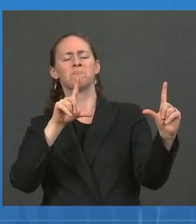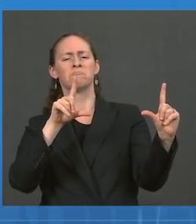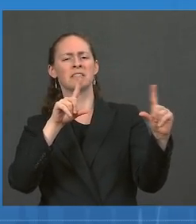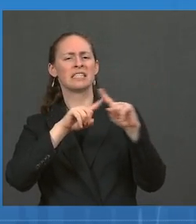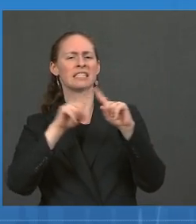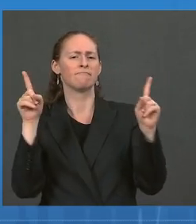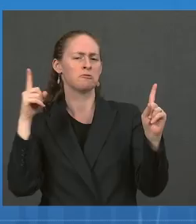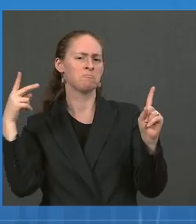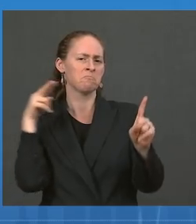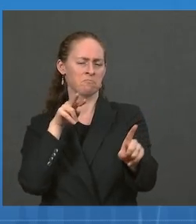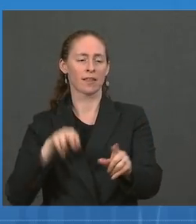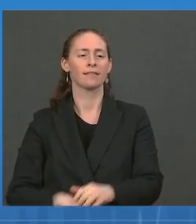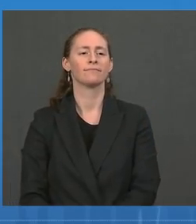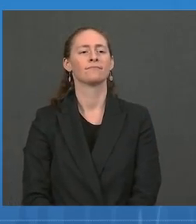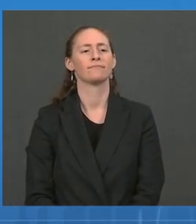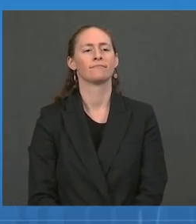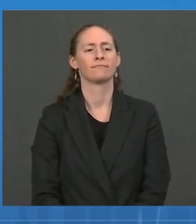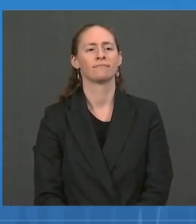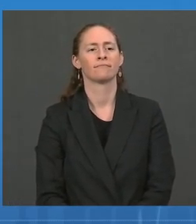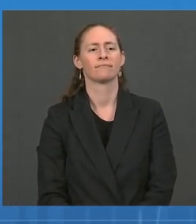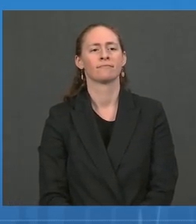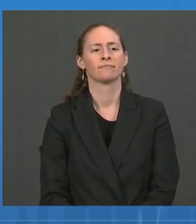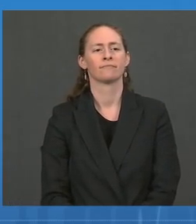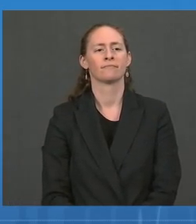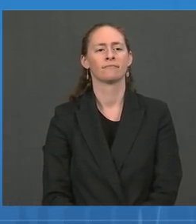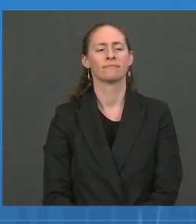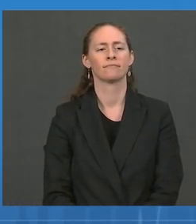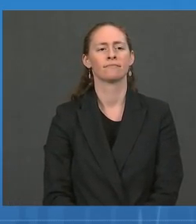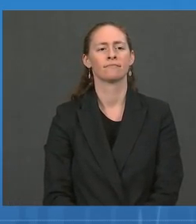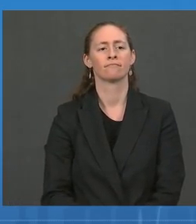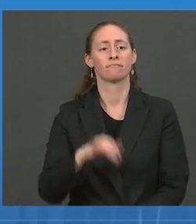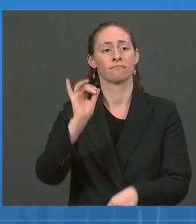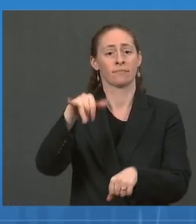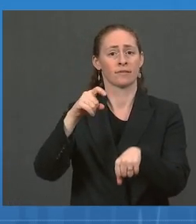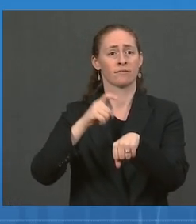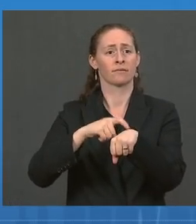My father was eight years old in 1918